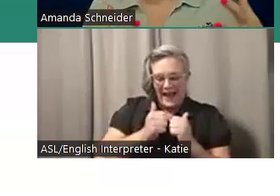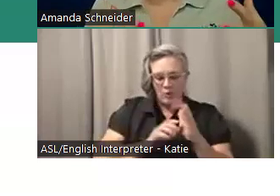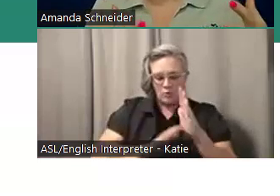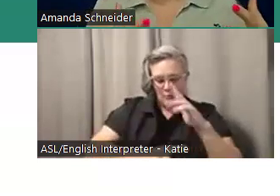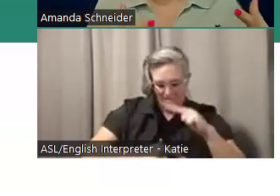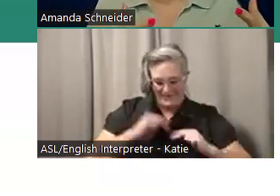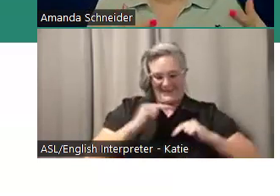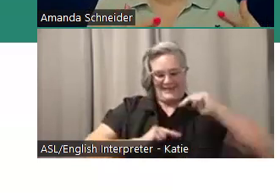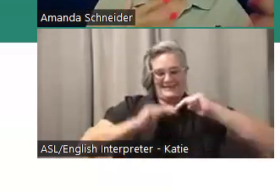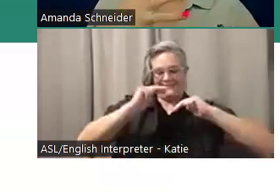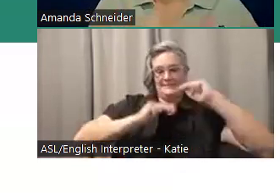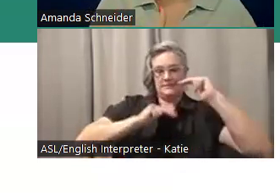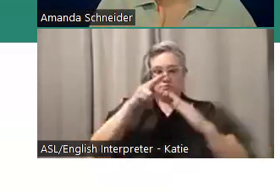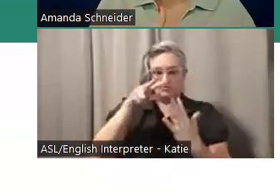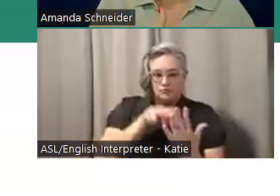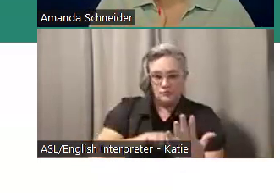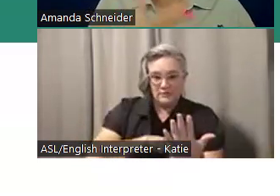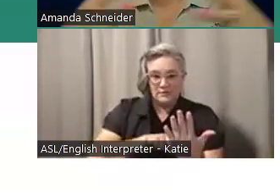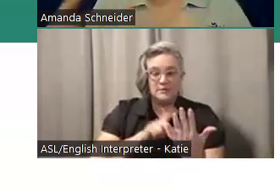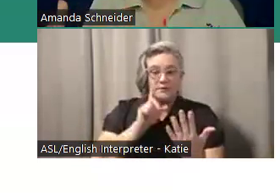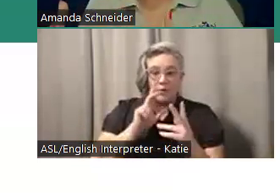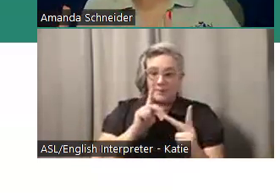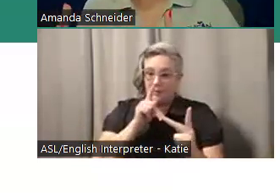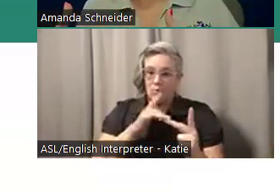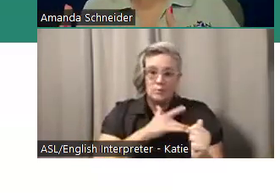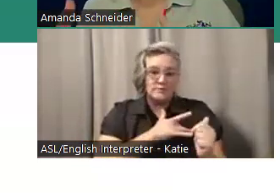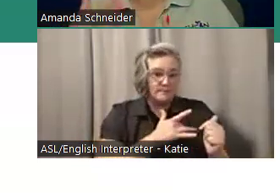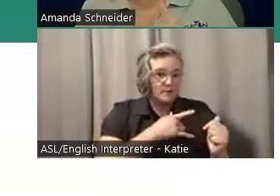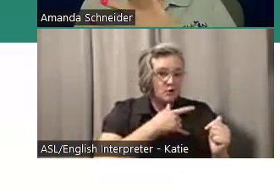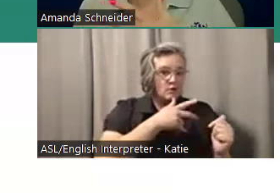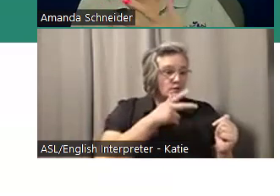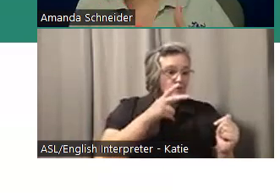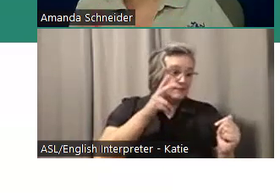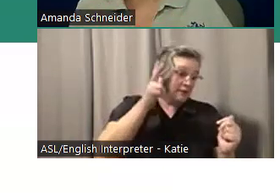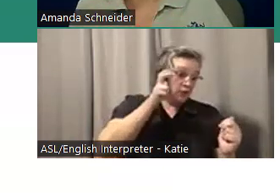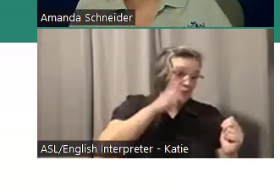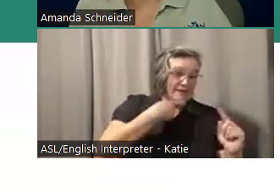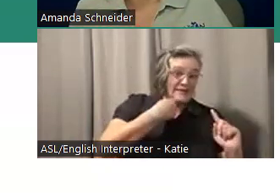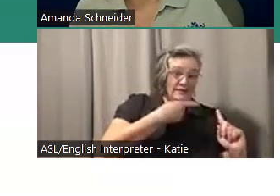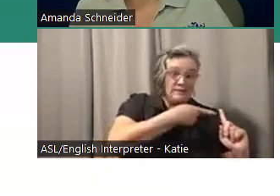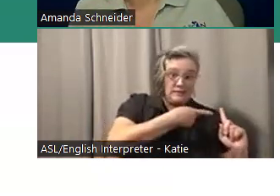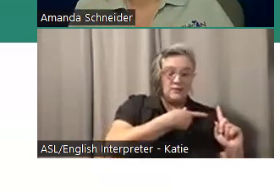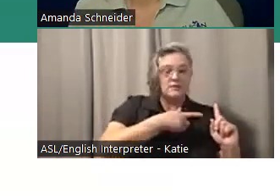based on, um, those that have typical hearing, and then how it maybe is just a little bit different.